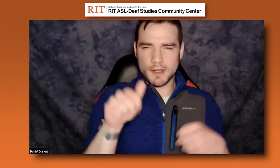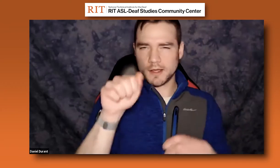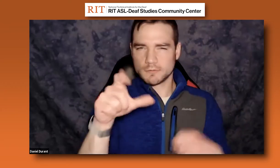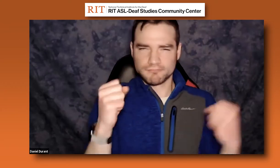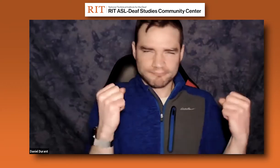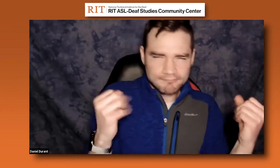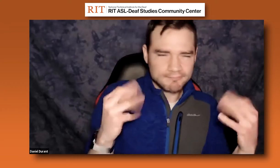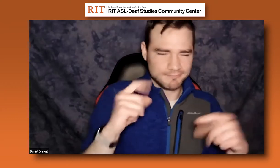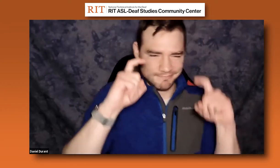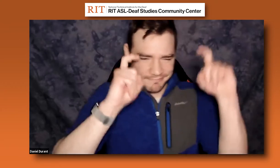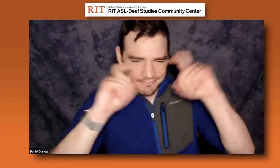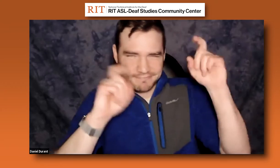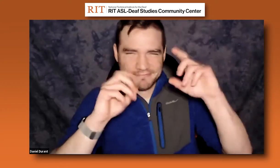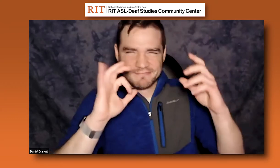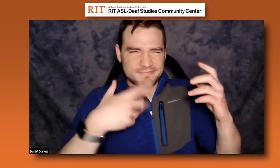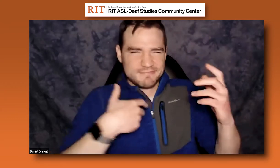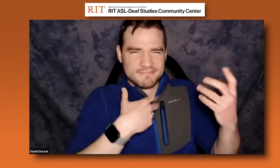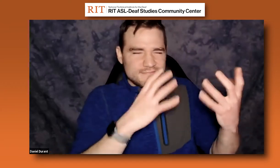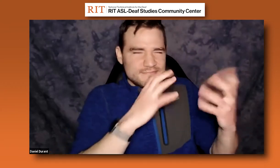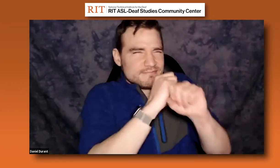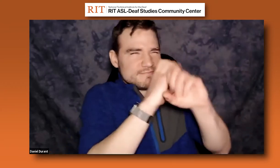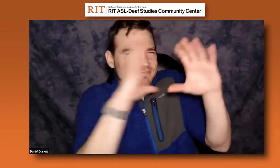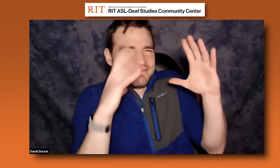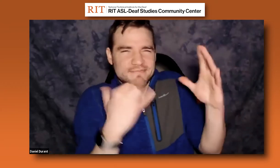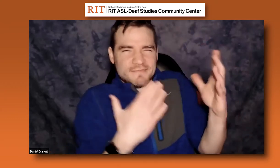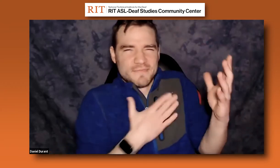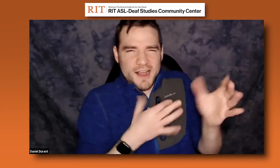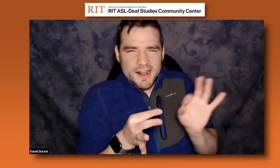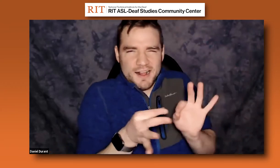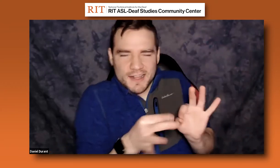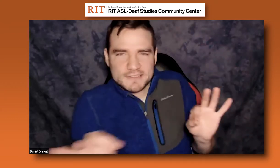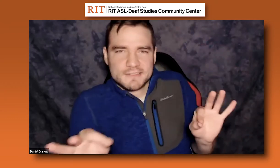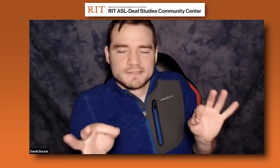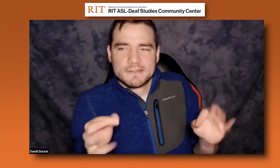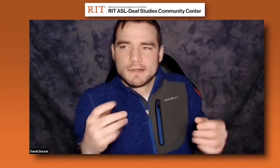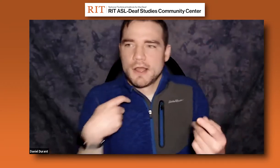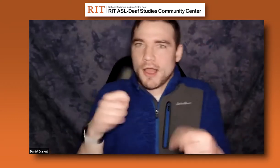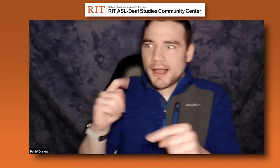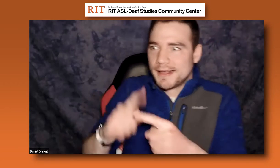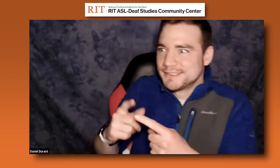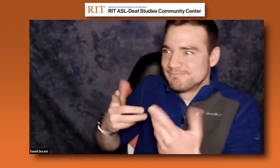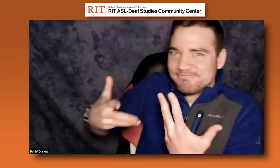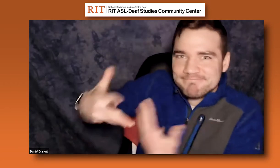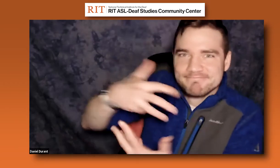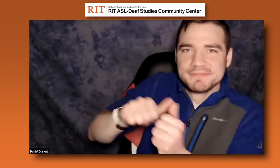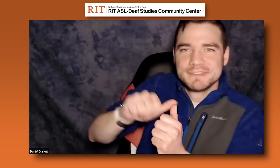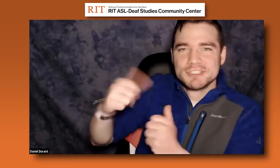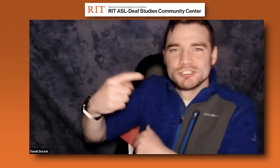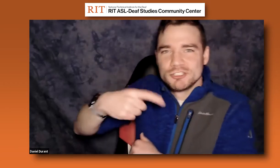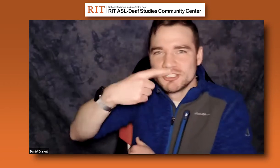I am a really strong ASL user. My language is very visual, and here I was,